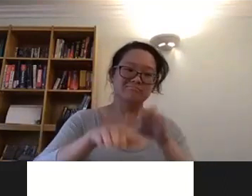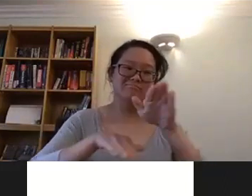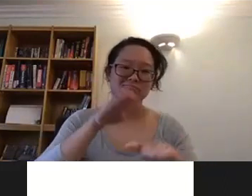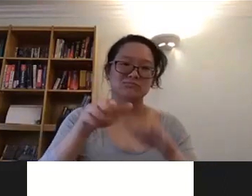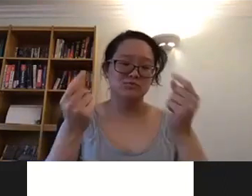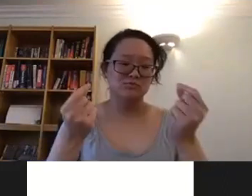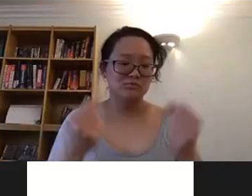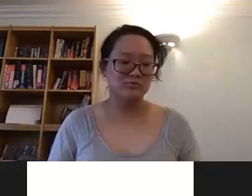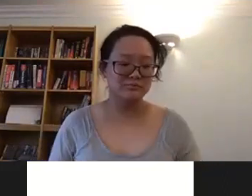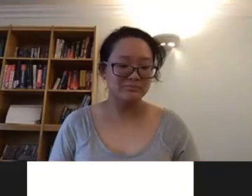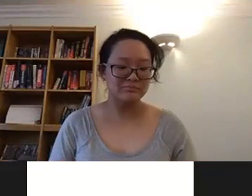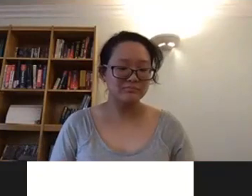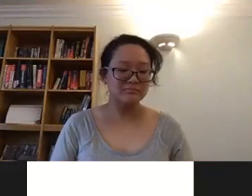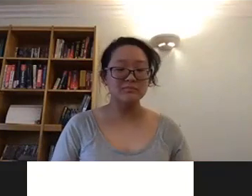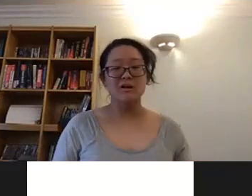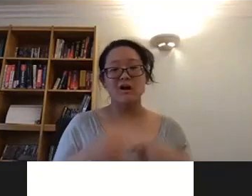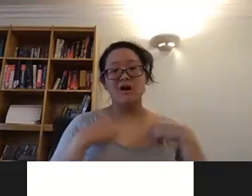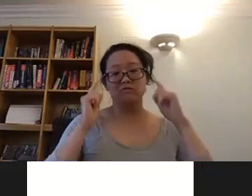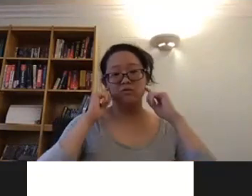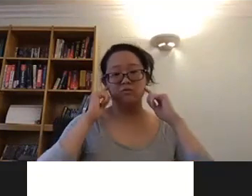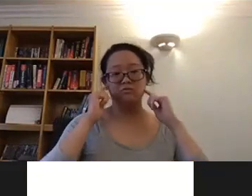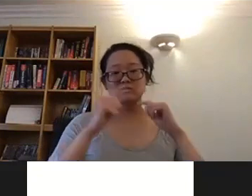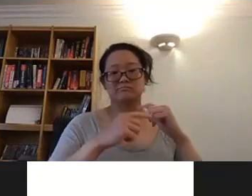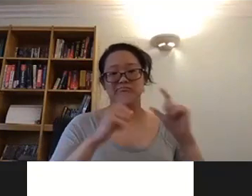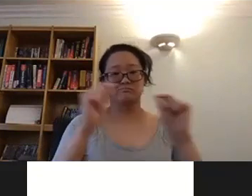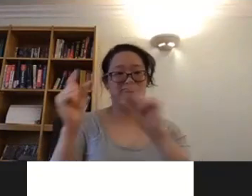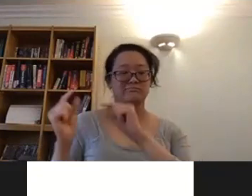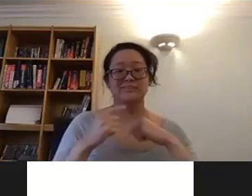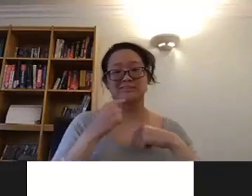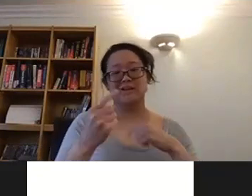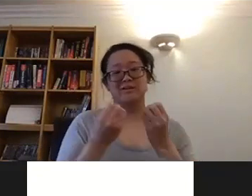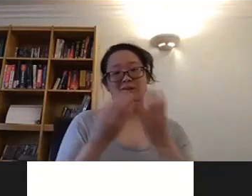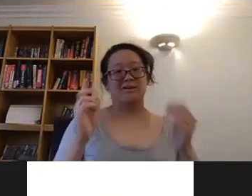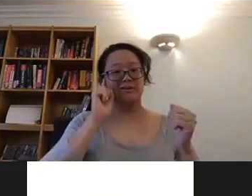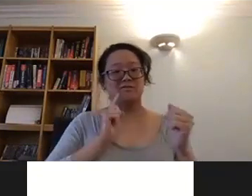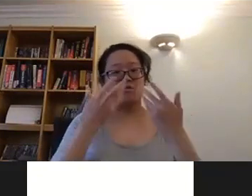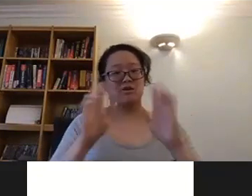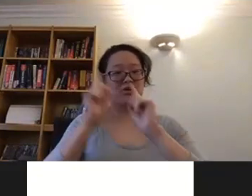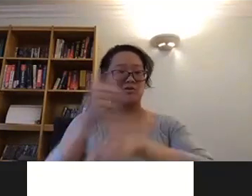There should be a very clear list of what steps you need to take if you get COVID.